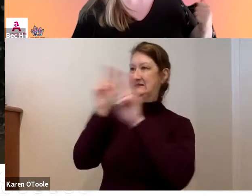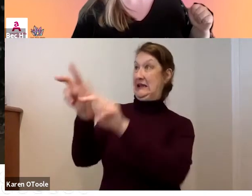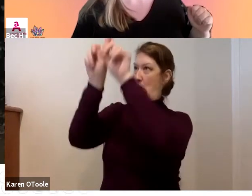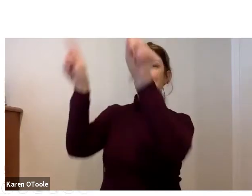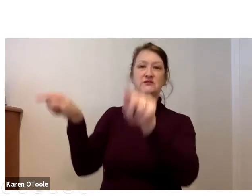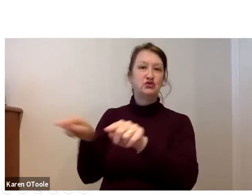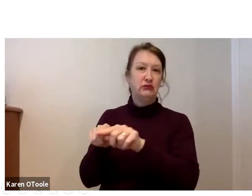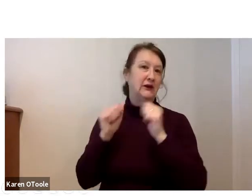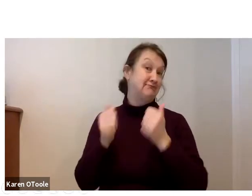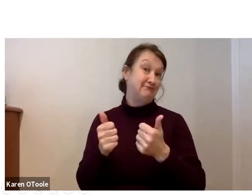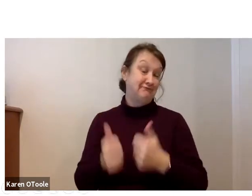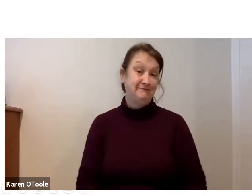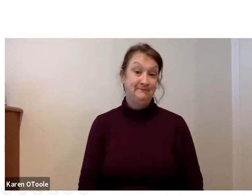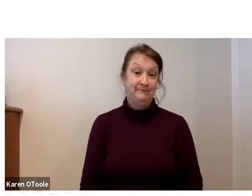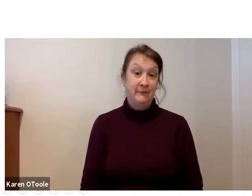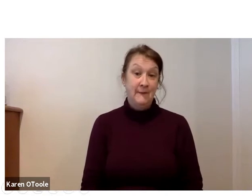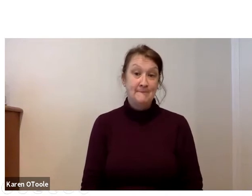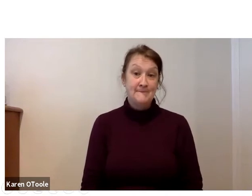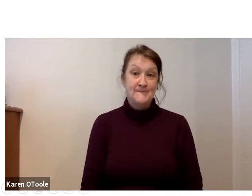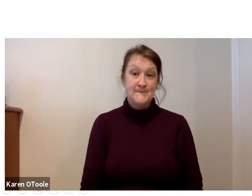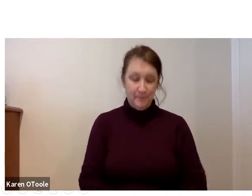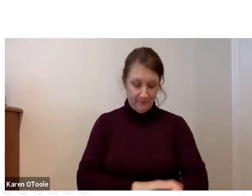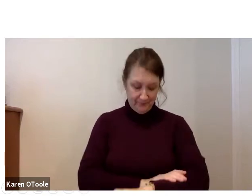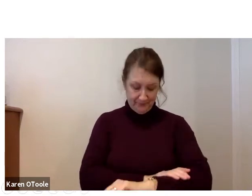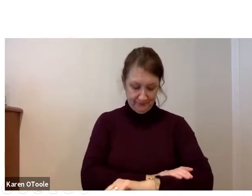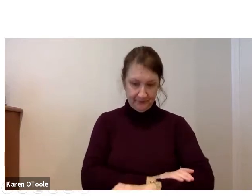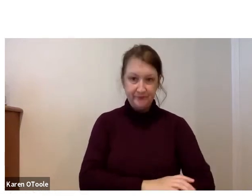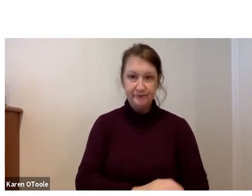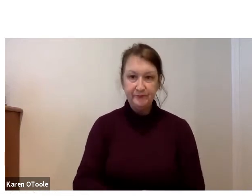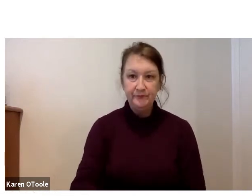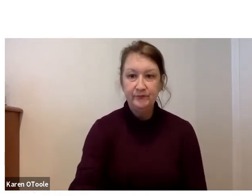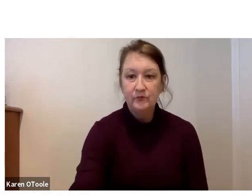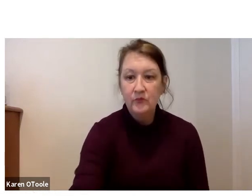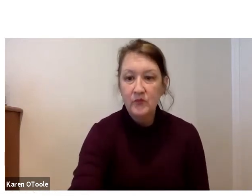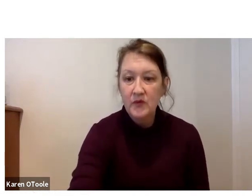Halfway through, and I am right on time.